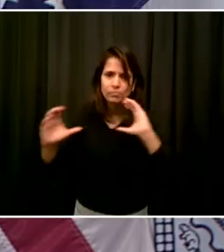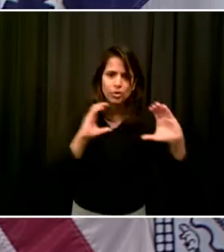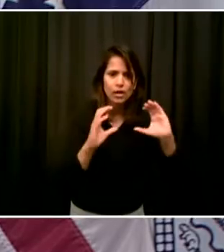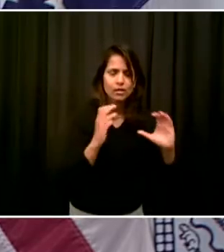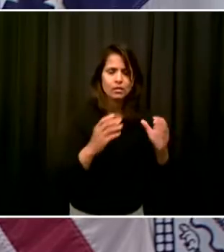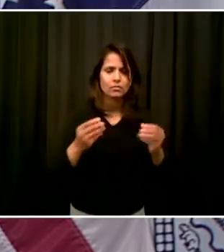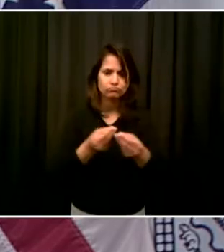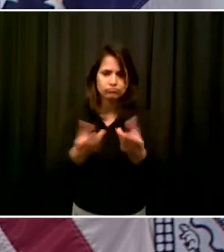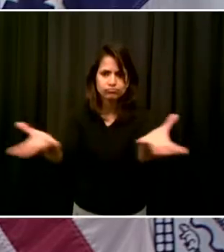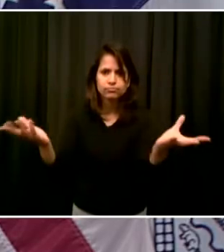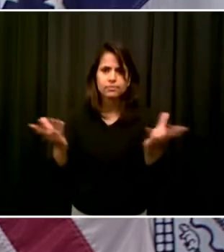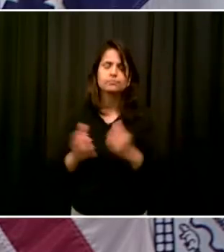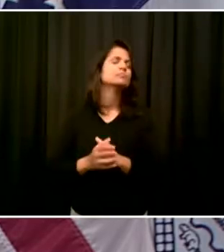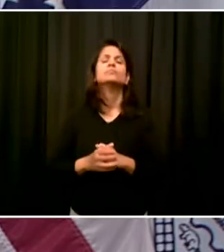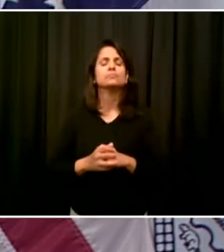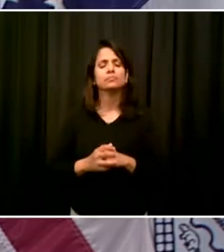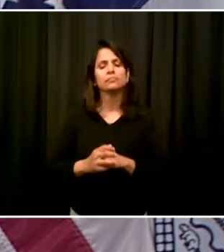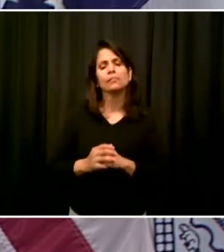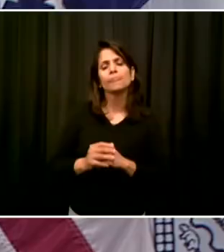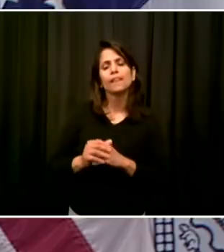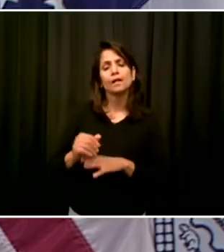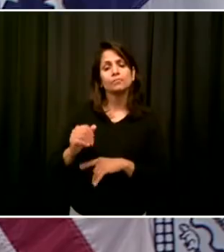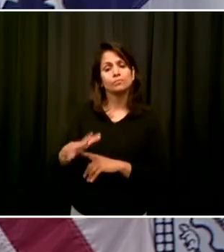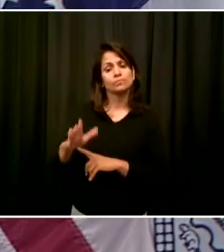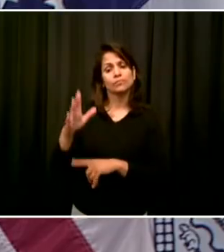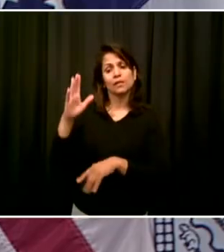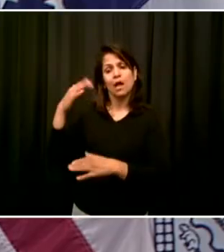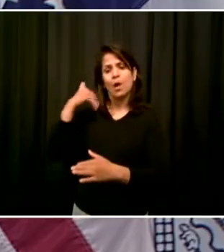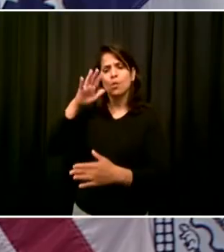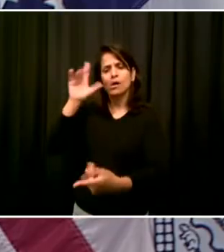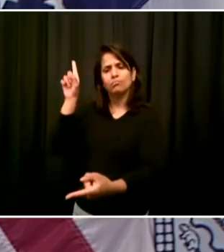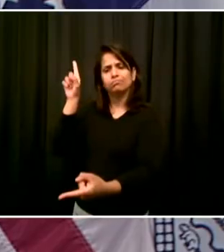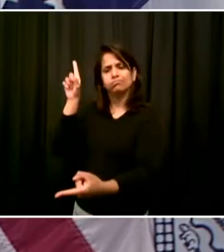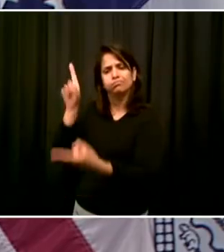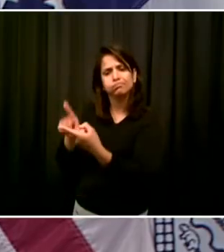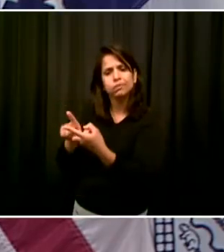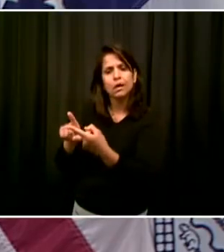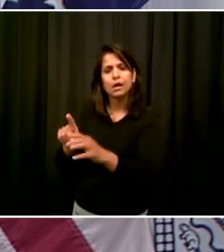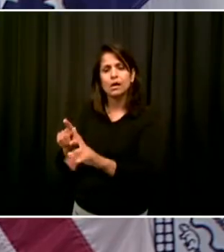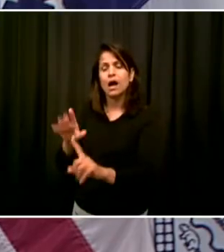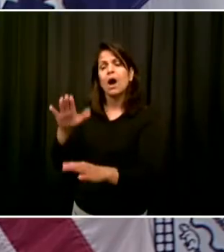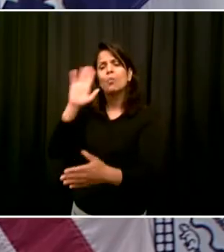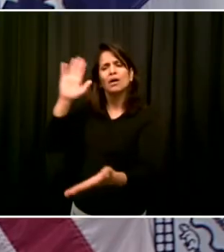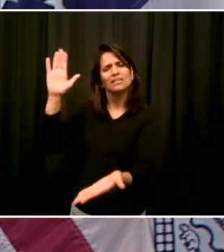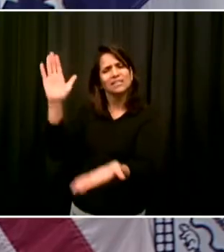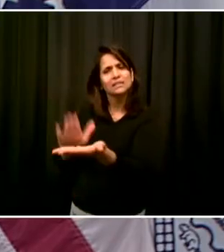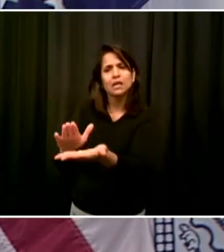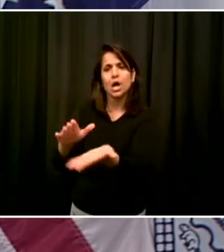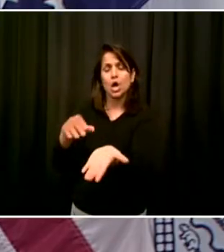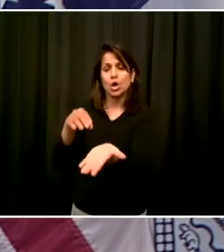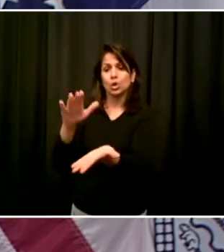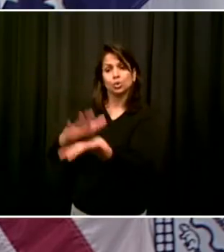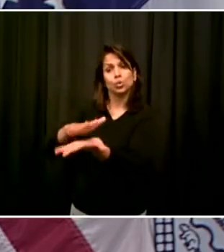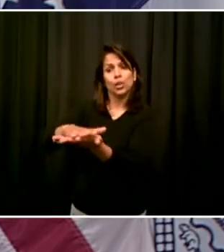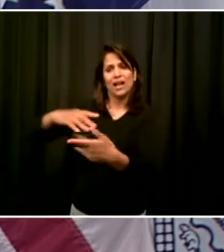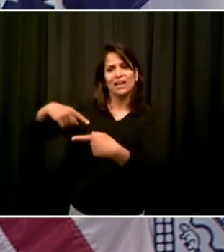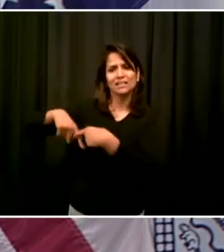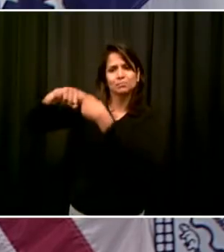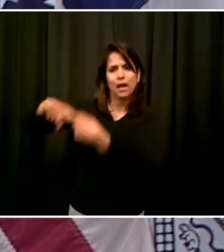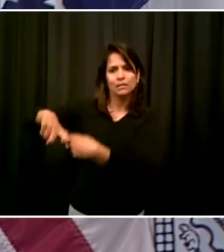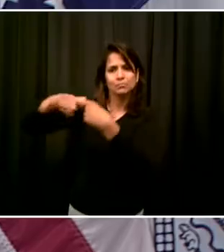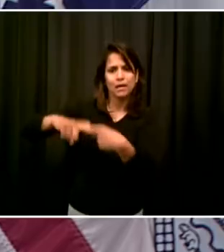DIALOGUE WITH